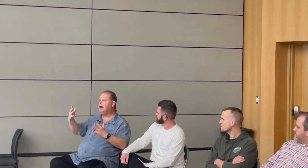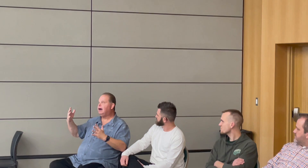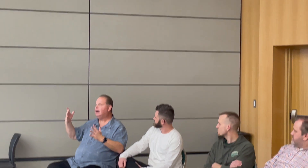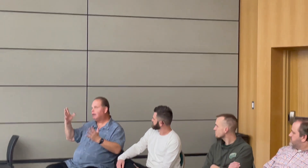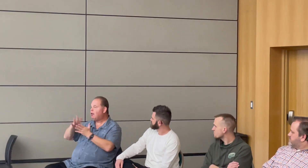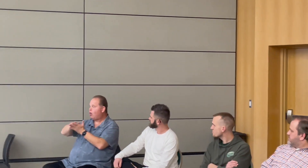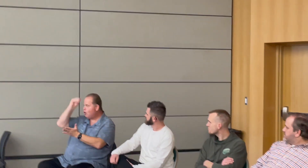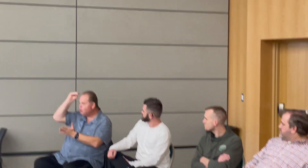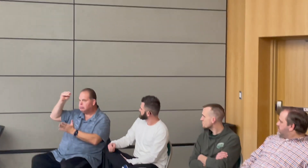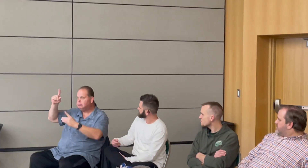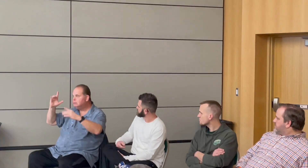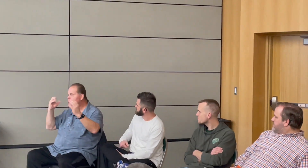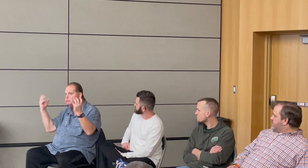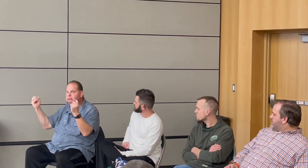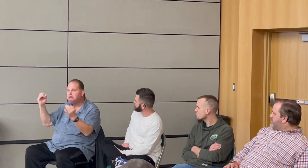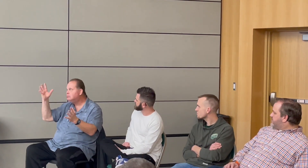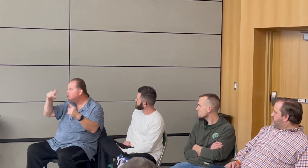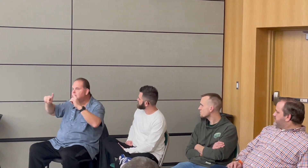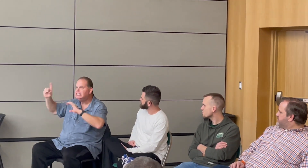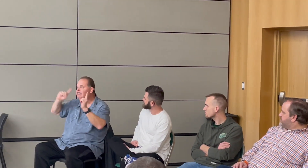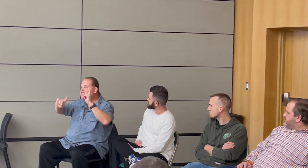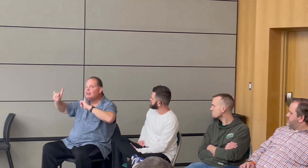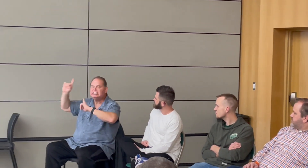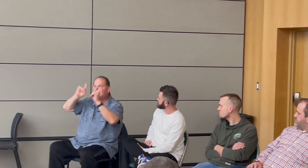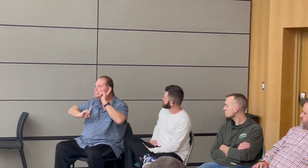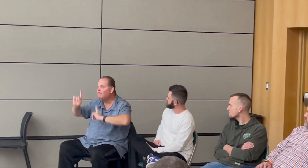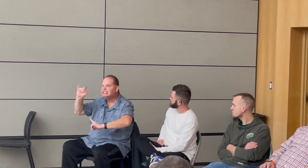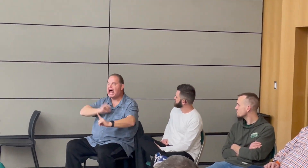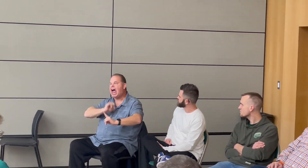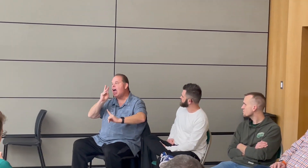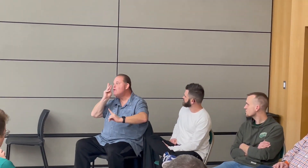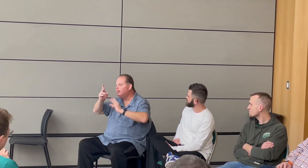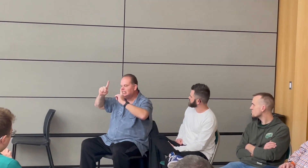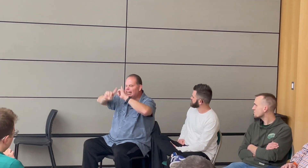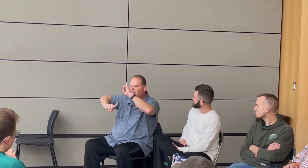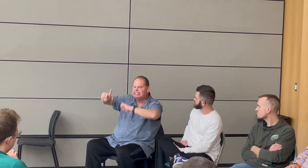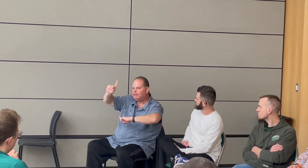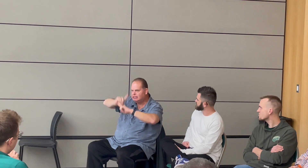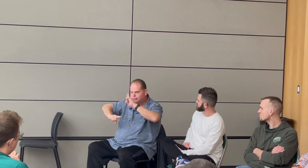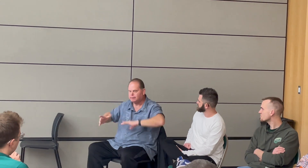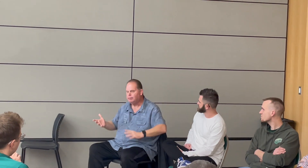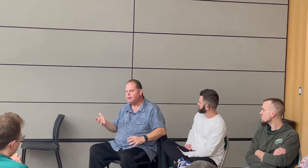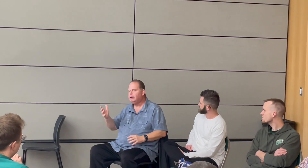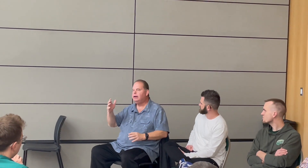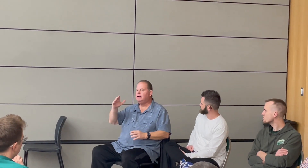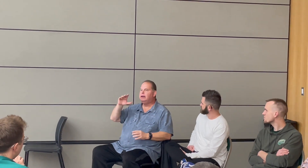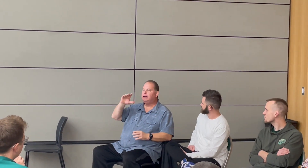is not ASL but an English grammatical structure using visual language so we used the signing